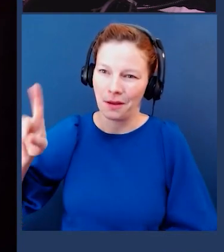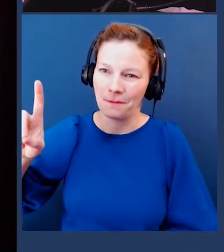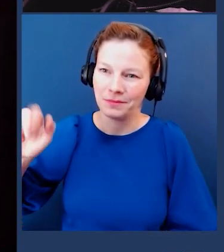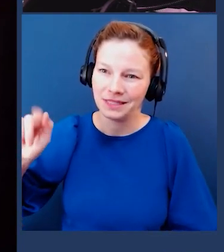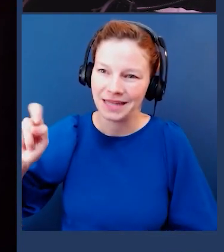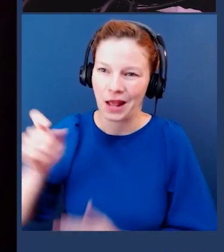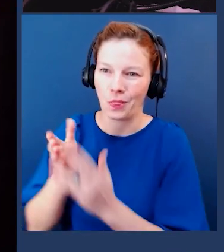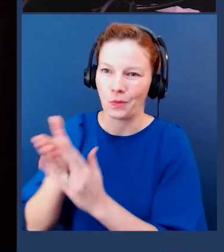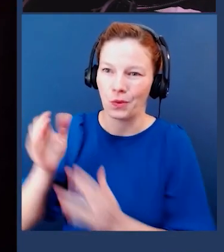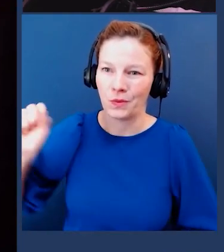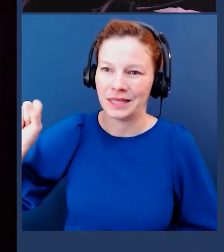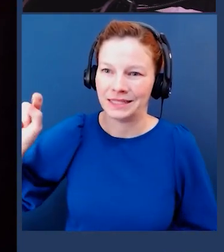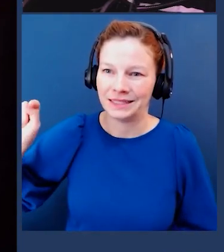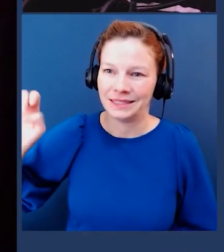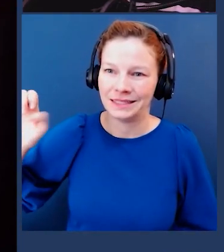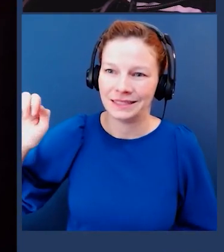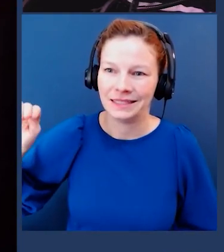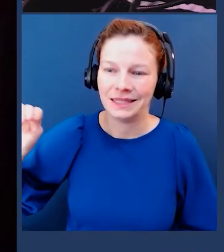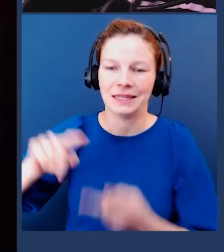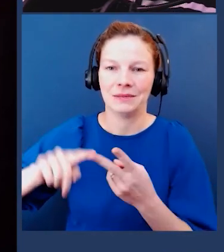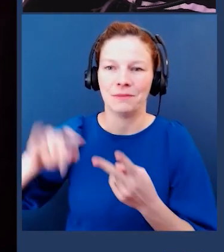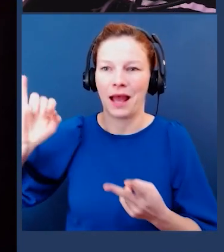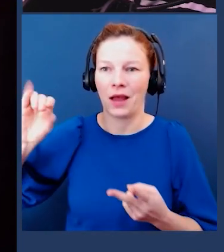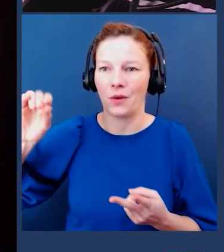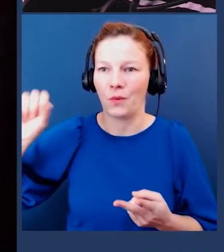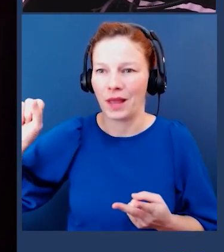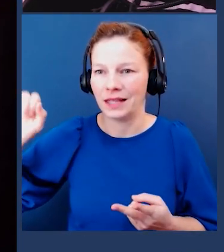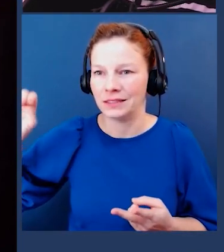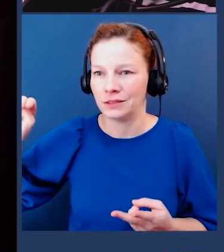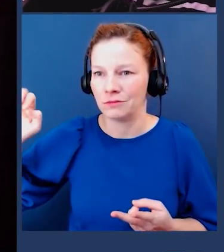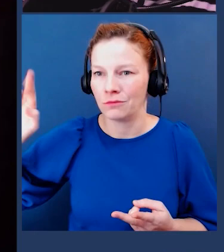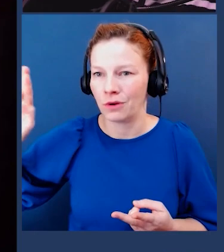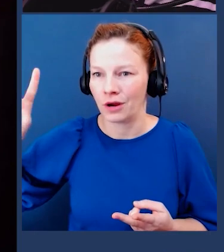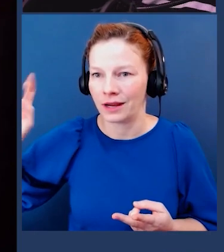to the iOS marketplace, et cetera, and have PlayFab having your back